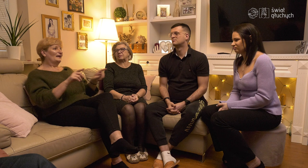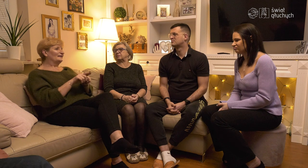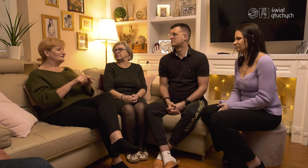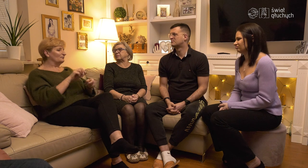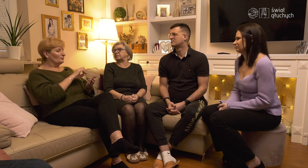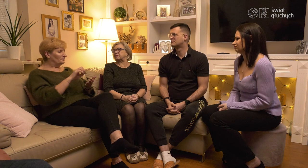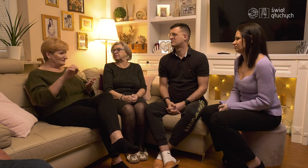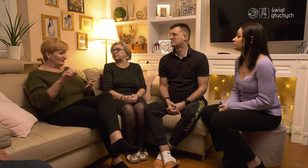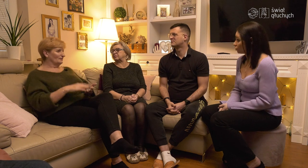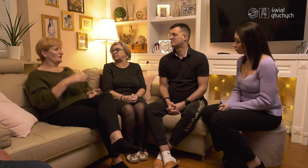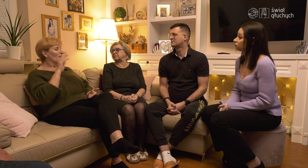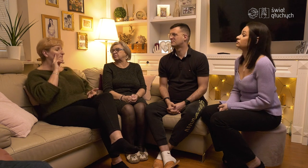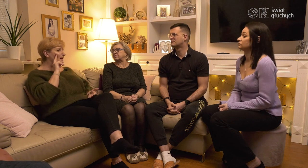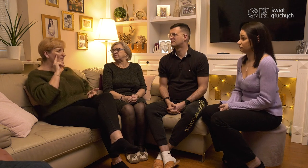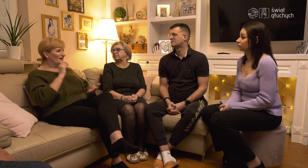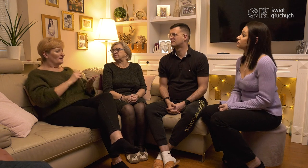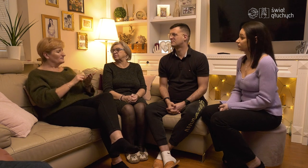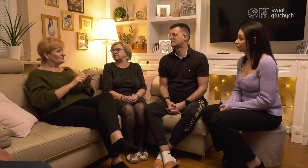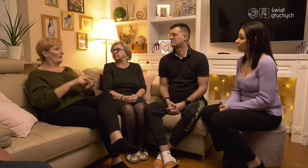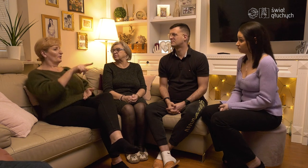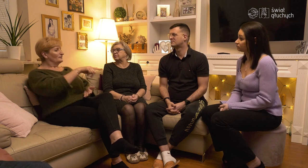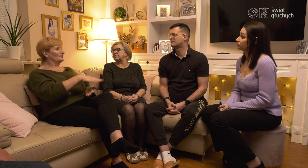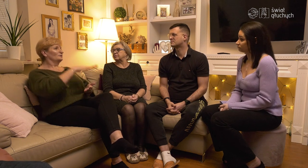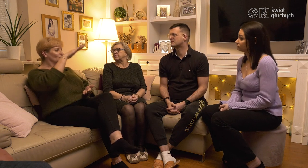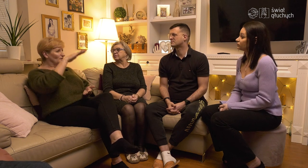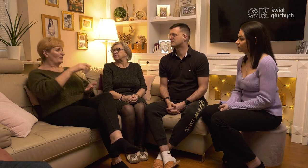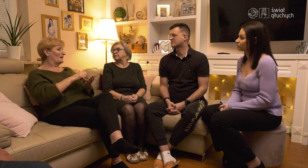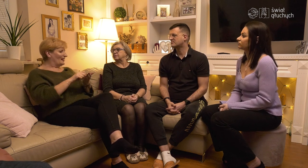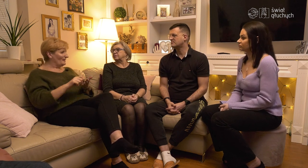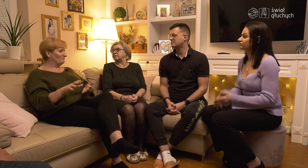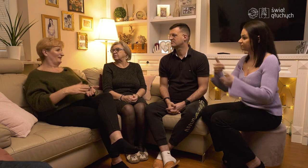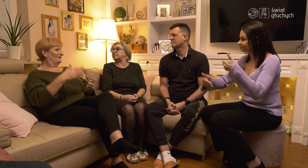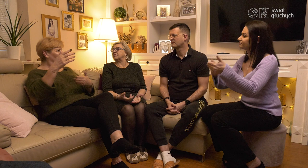[Dorota]: In the same way, your mother wrote well. She learned you since you were a child, Until you already learned.